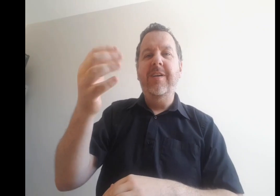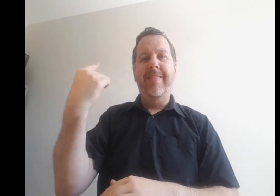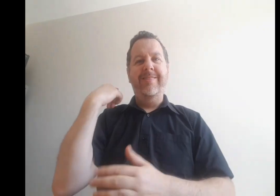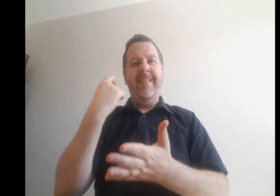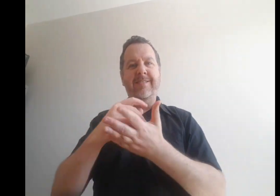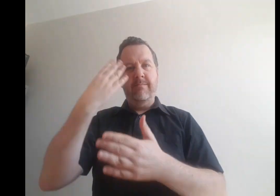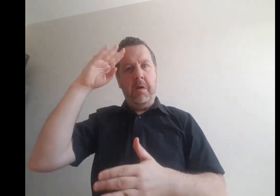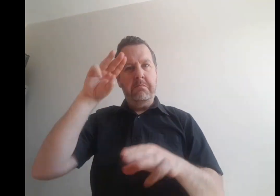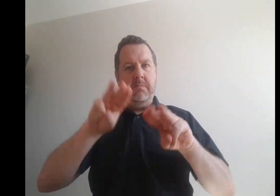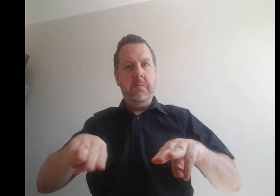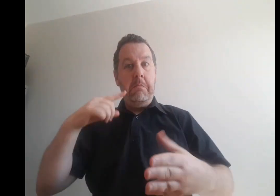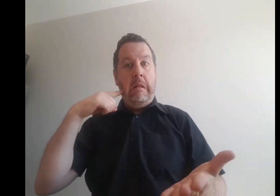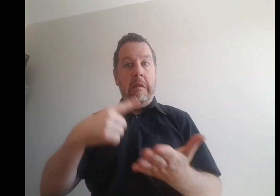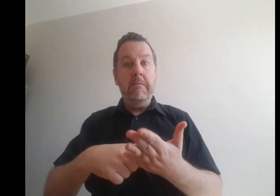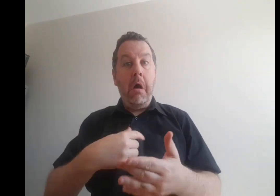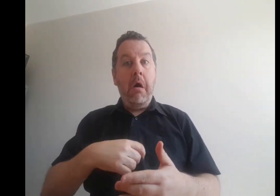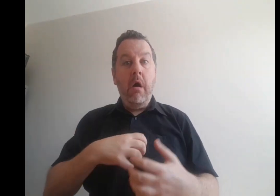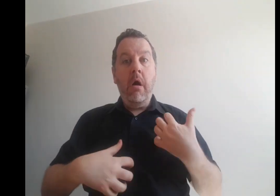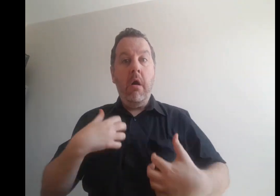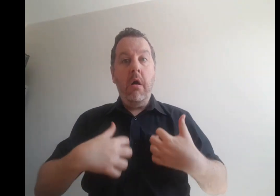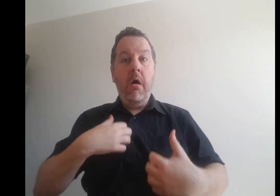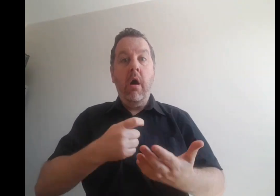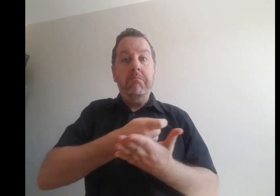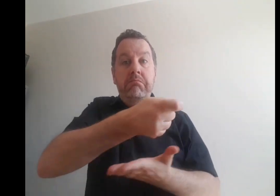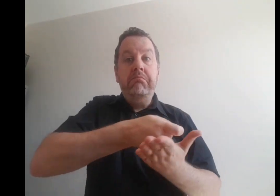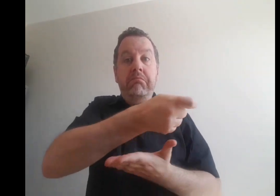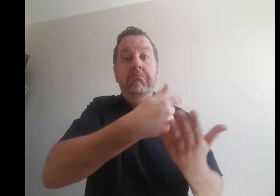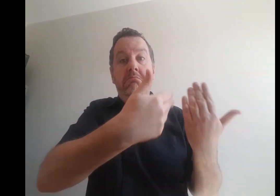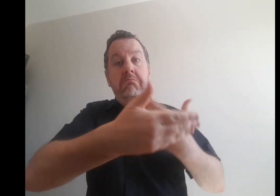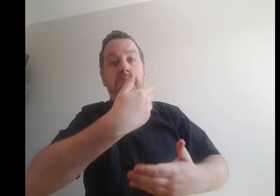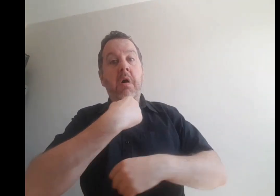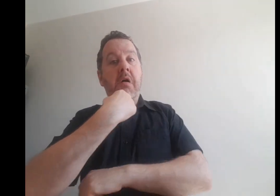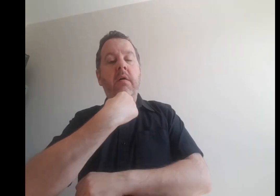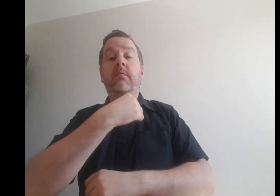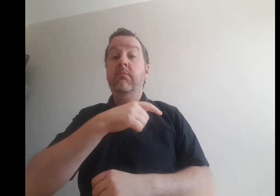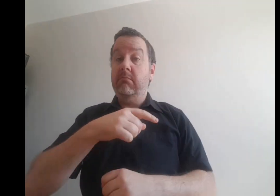at the time, you know, Irish people being a lot more superstitious than they are today.